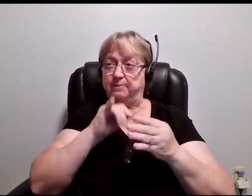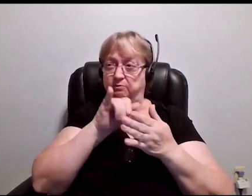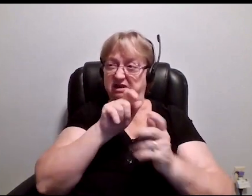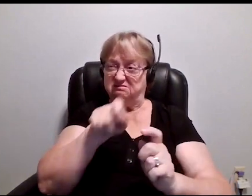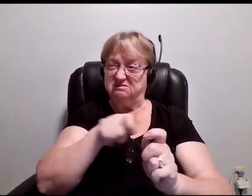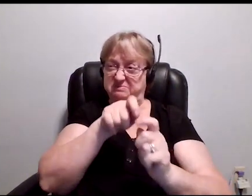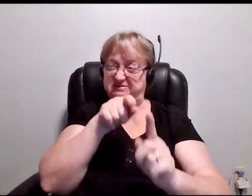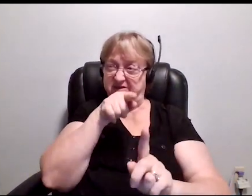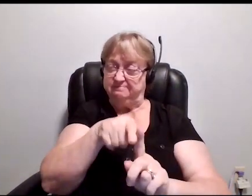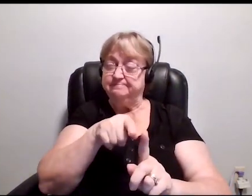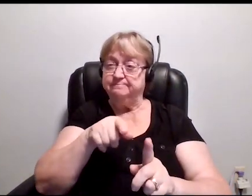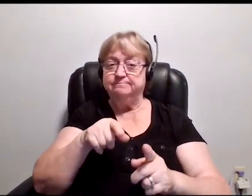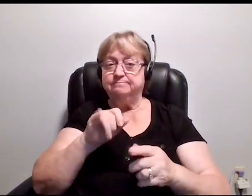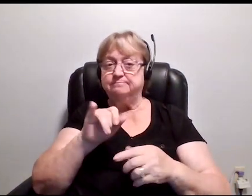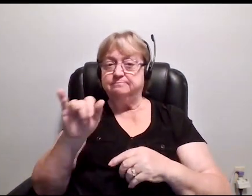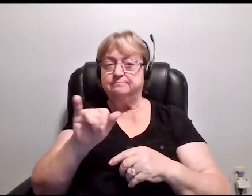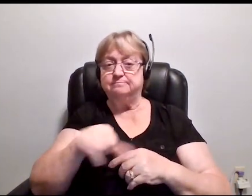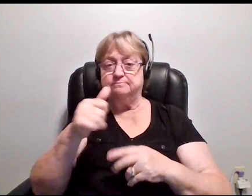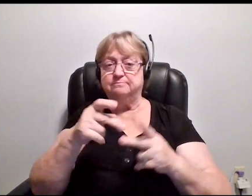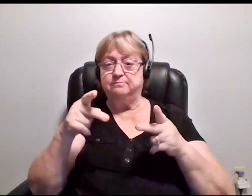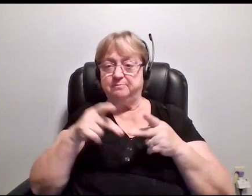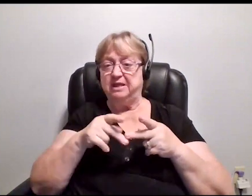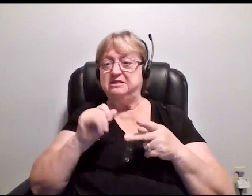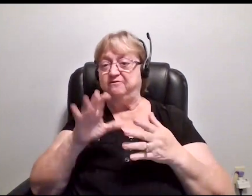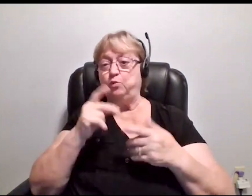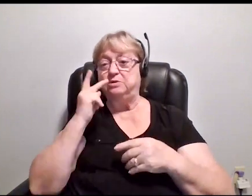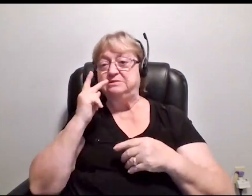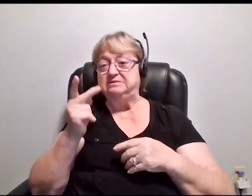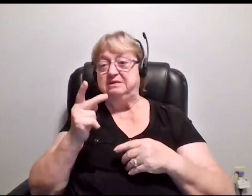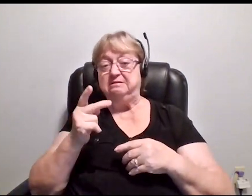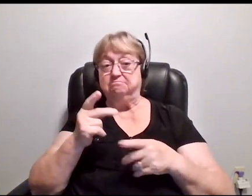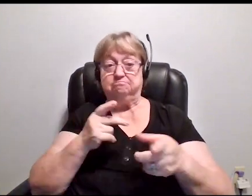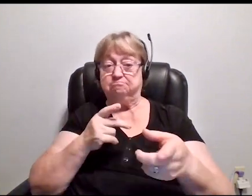This is also a place for you if you would like to see the literature. It's there.